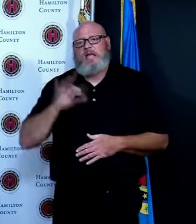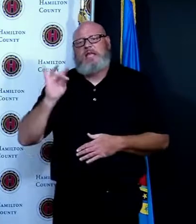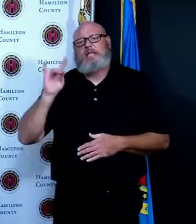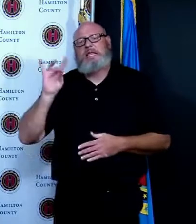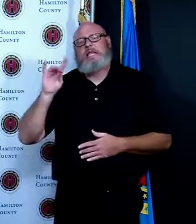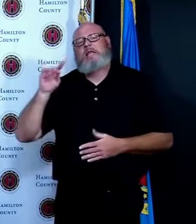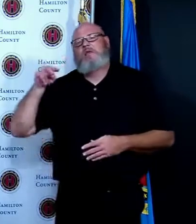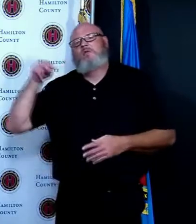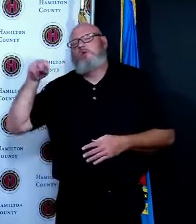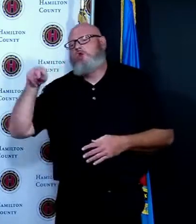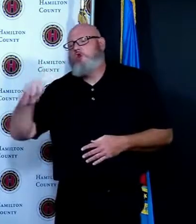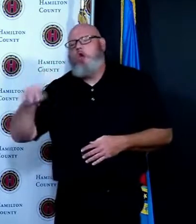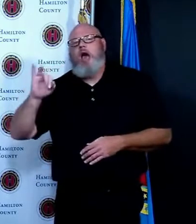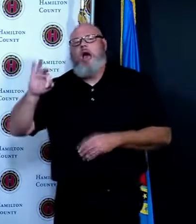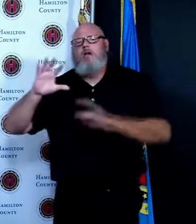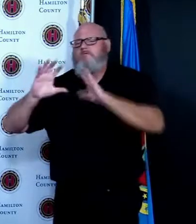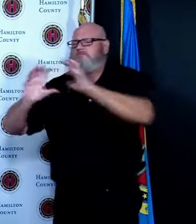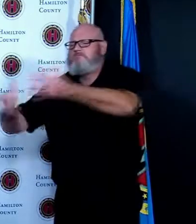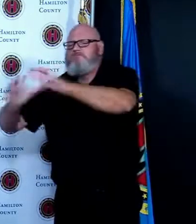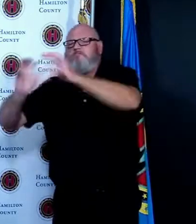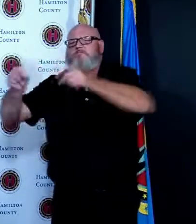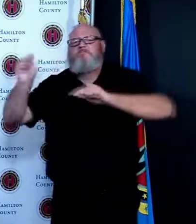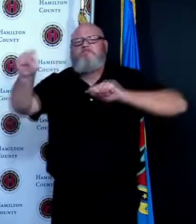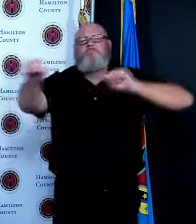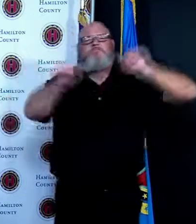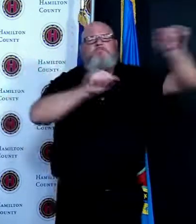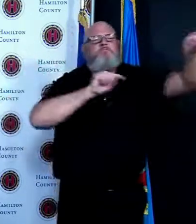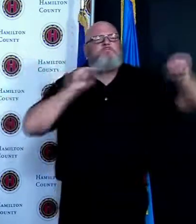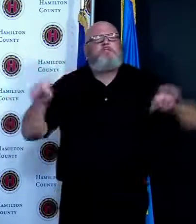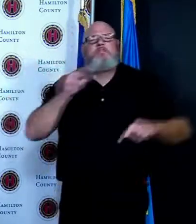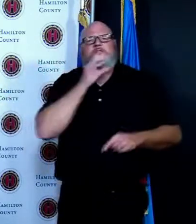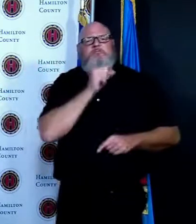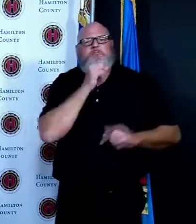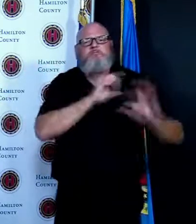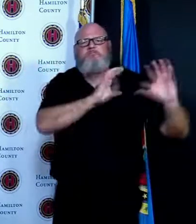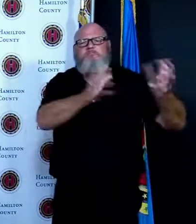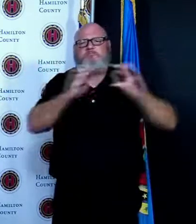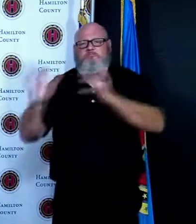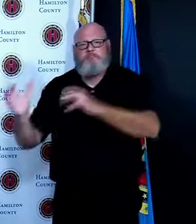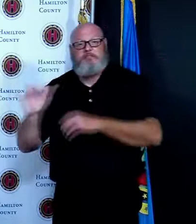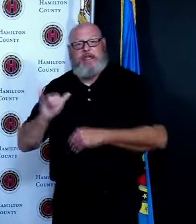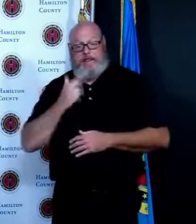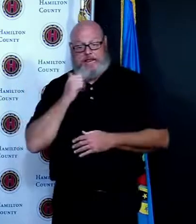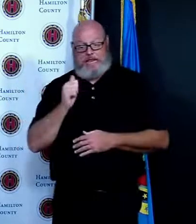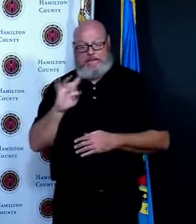18 to 29 year old age group so just a reminder to those folks that fall within that group